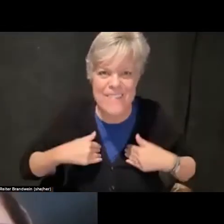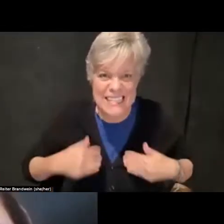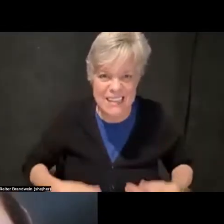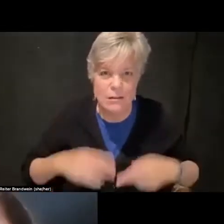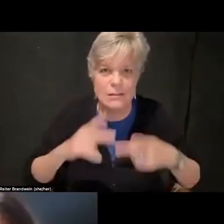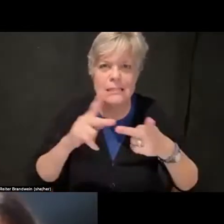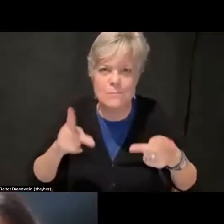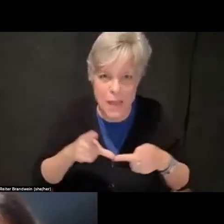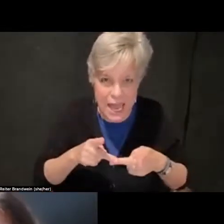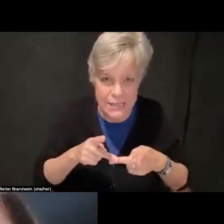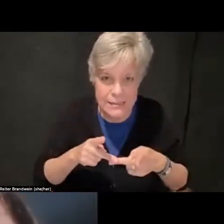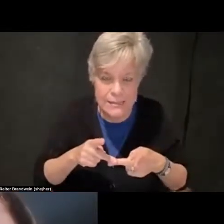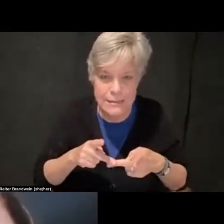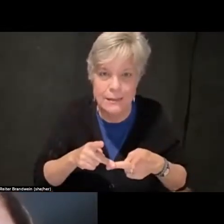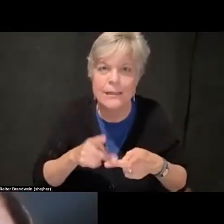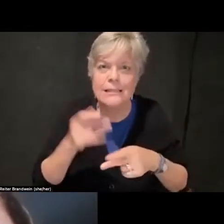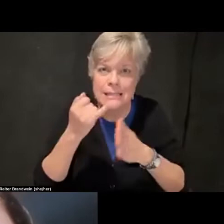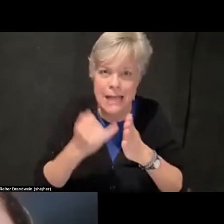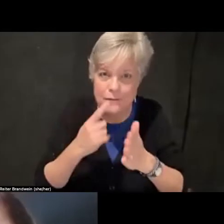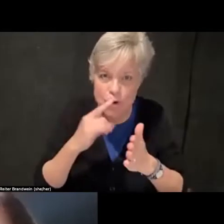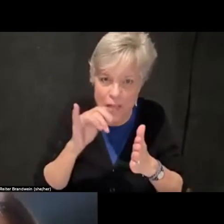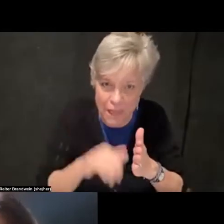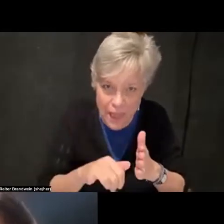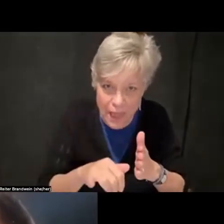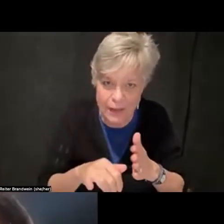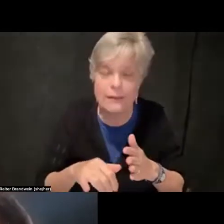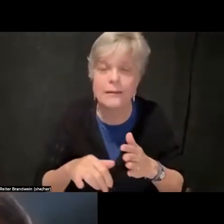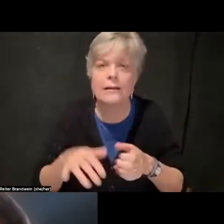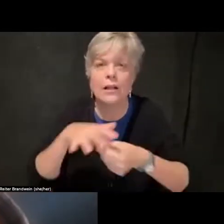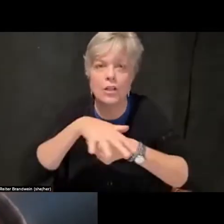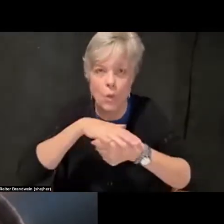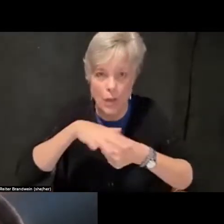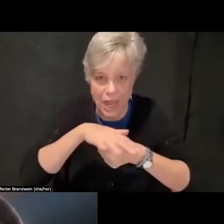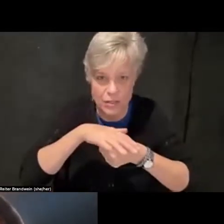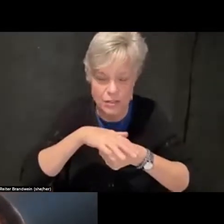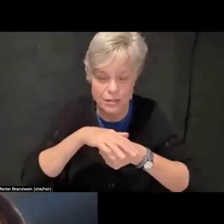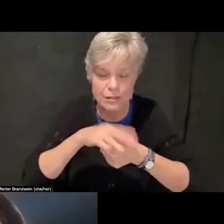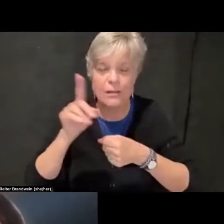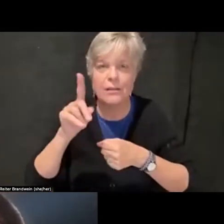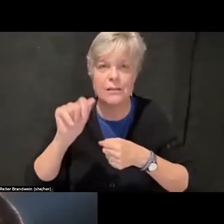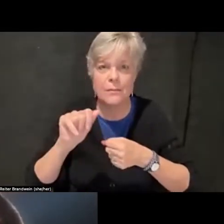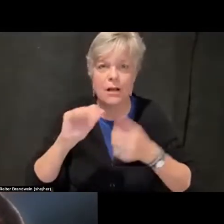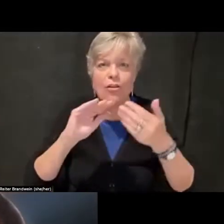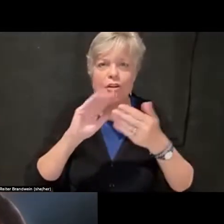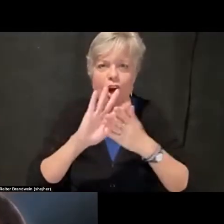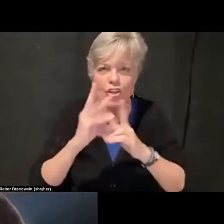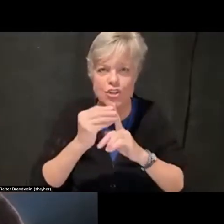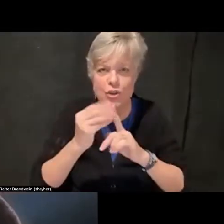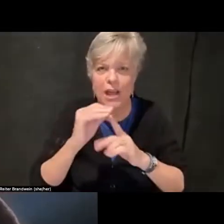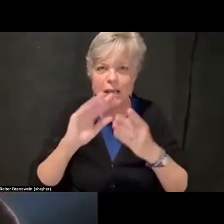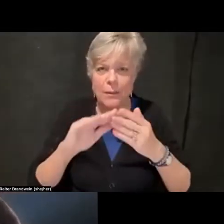location, disability culture, and community. So this quote, right? A community space,